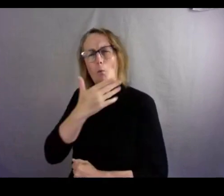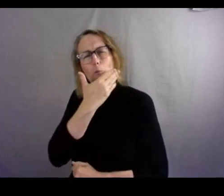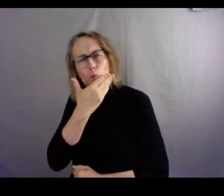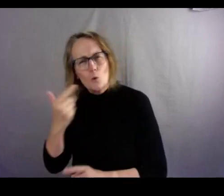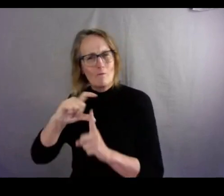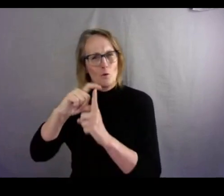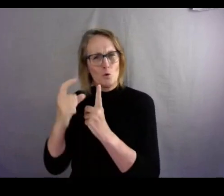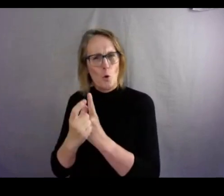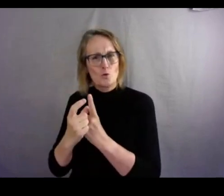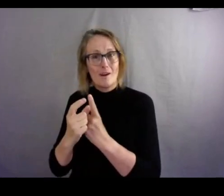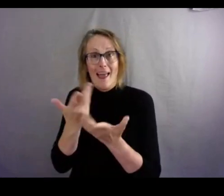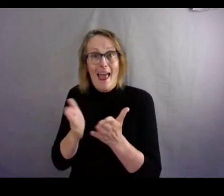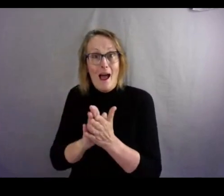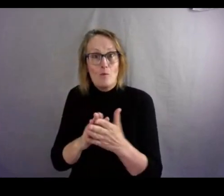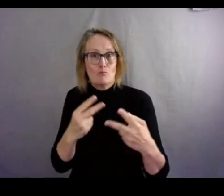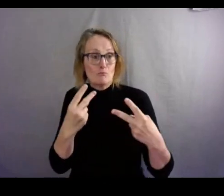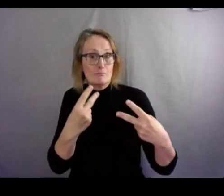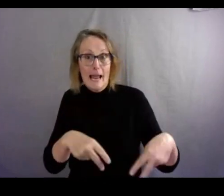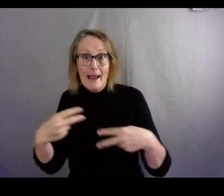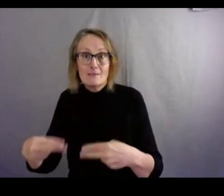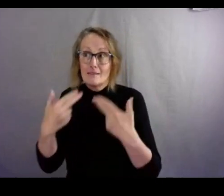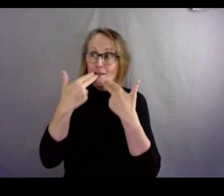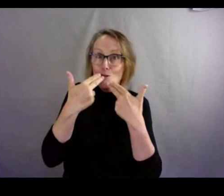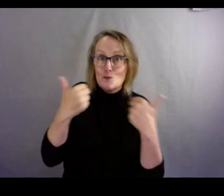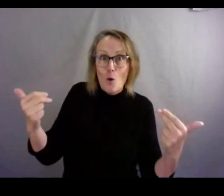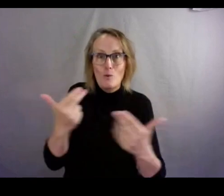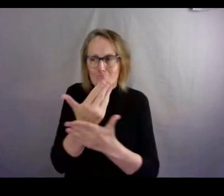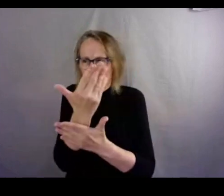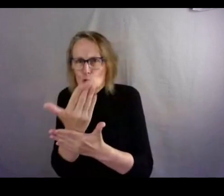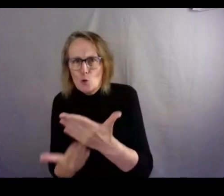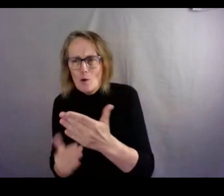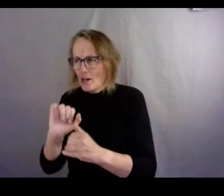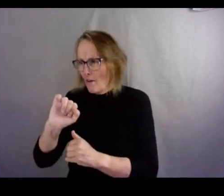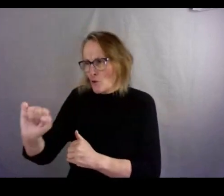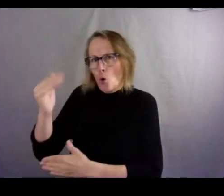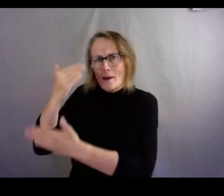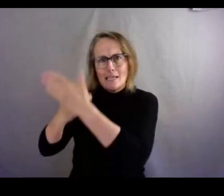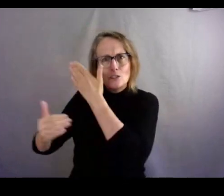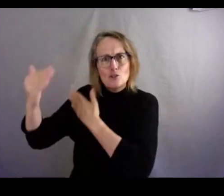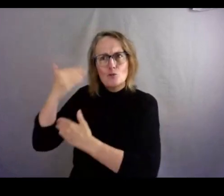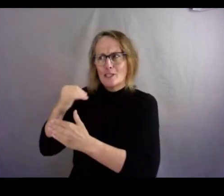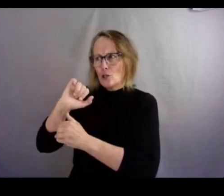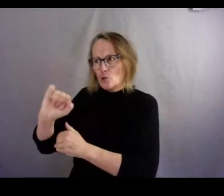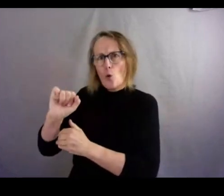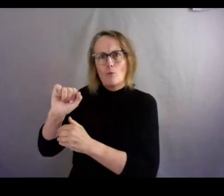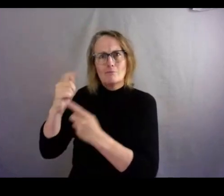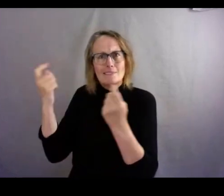through songs, dance, telling us stories of your traditions that hold deep layers of spiritual significant and meaning.